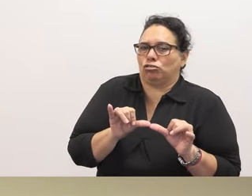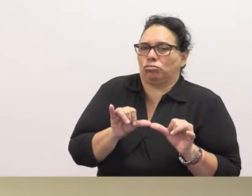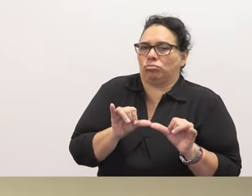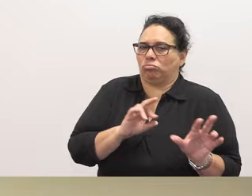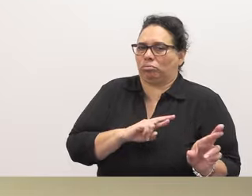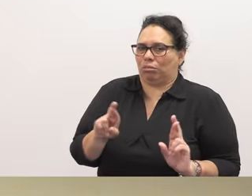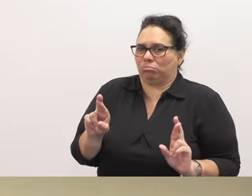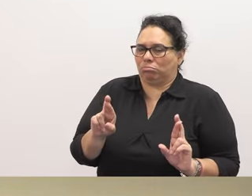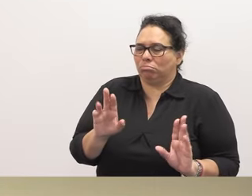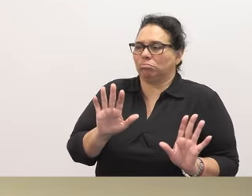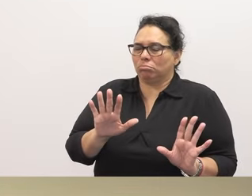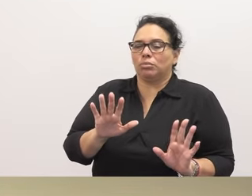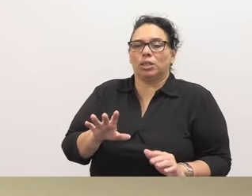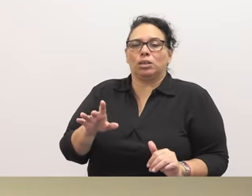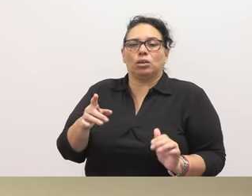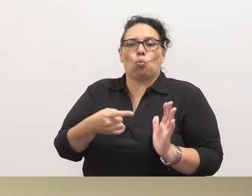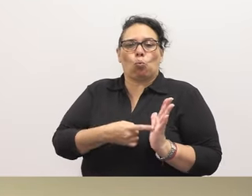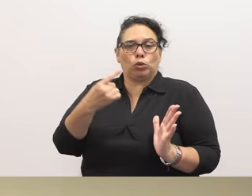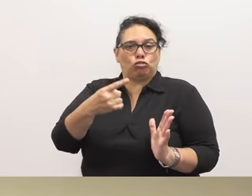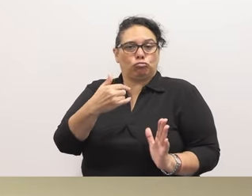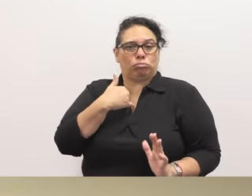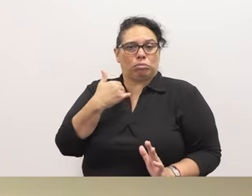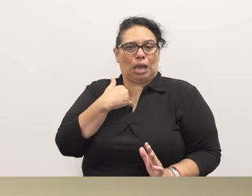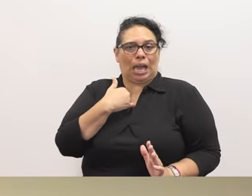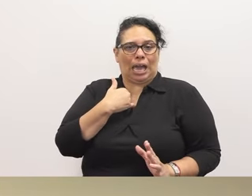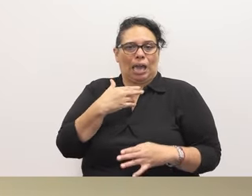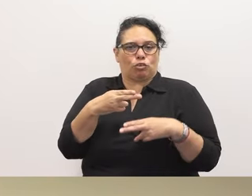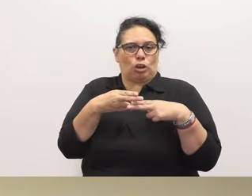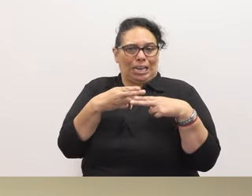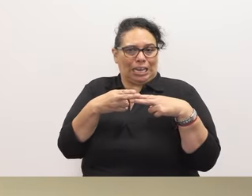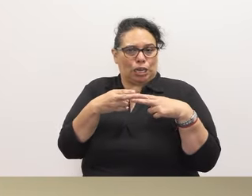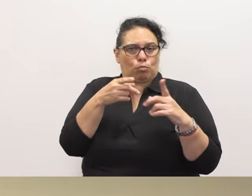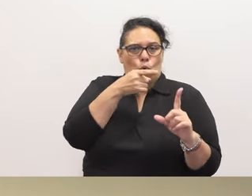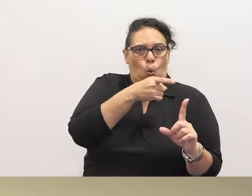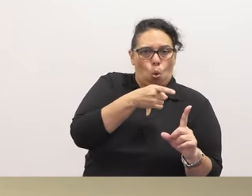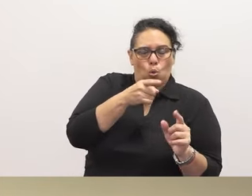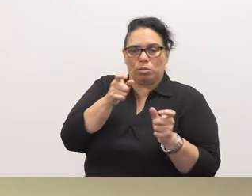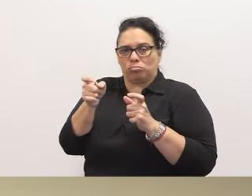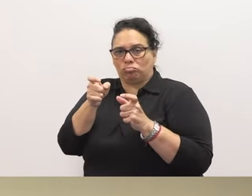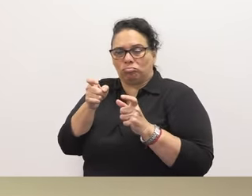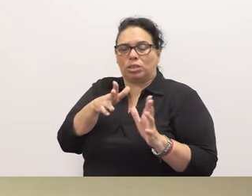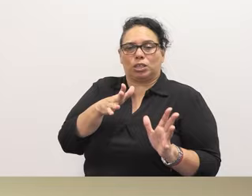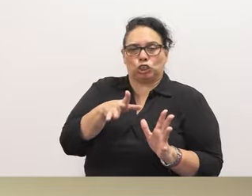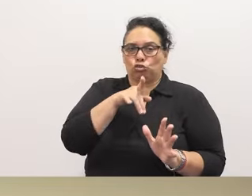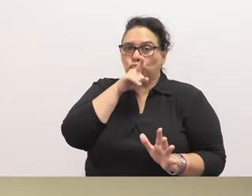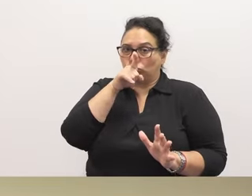And so once you have your interim goals and interim guardrails as well, and you're certain absolutely certain